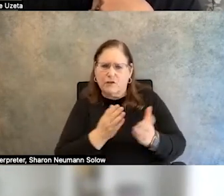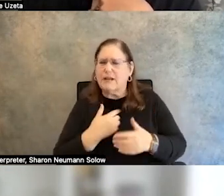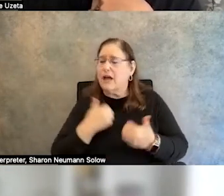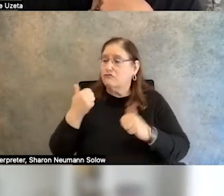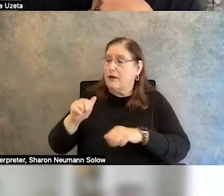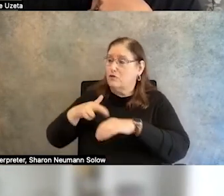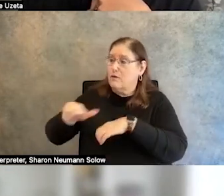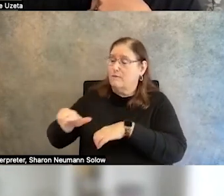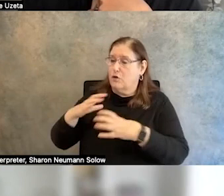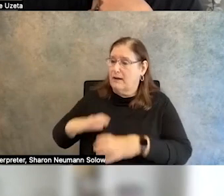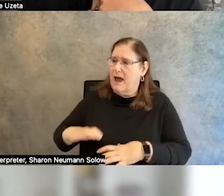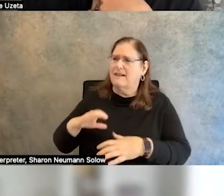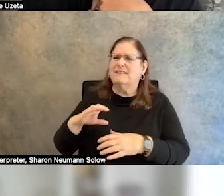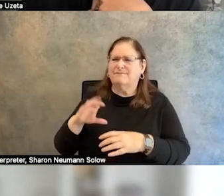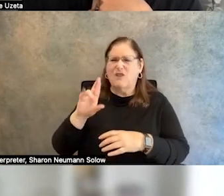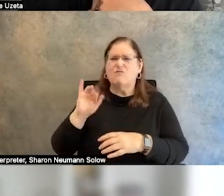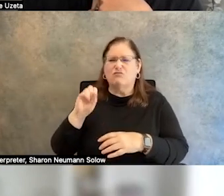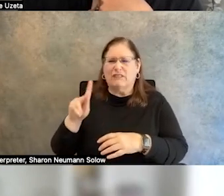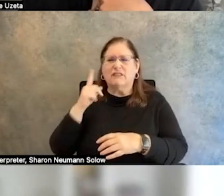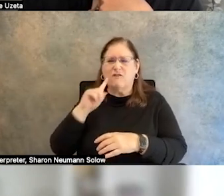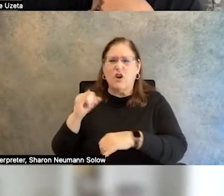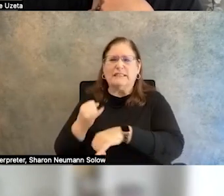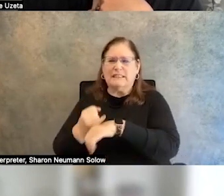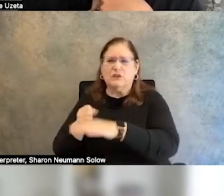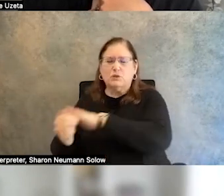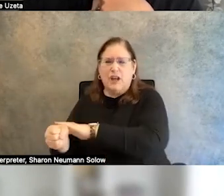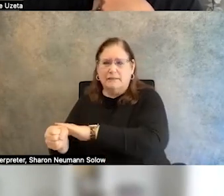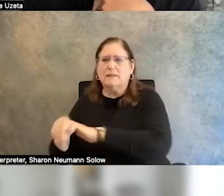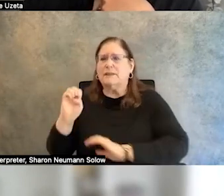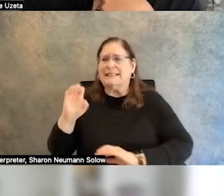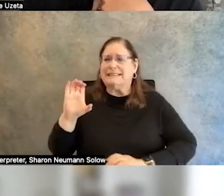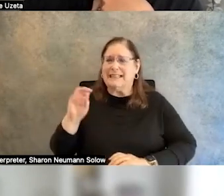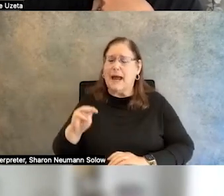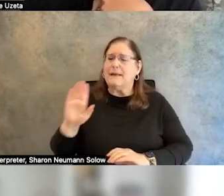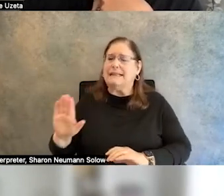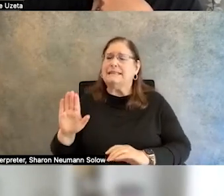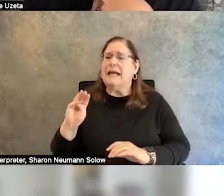who's at risk of institutionalization to ECM at his Medi-Cal managed carer.